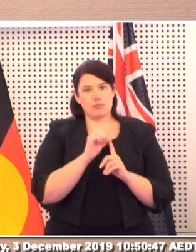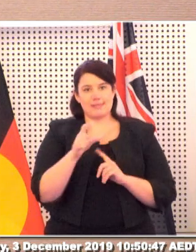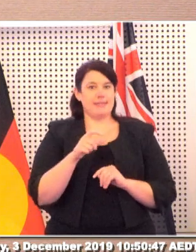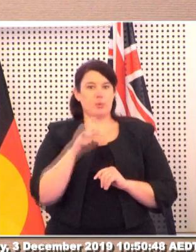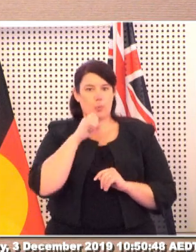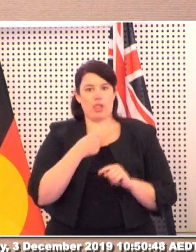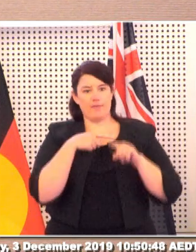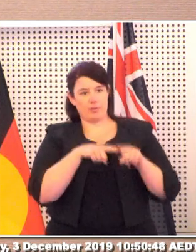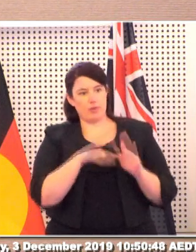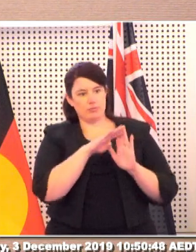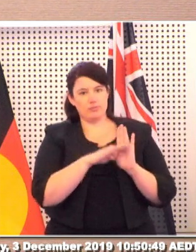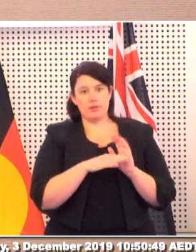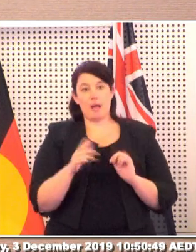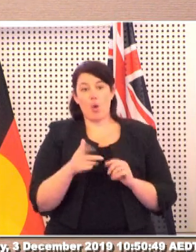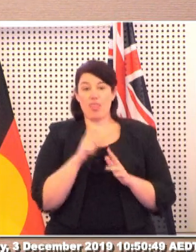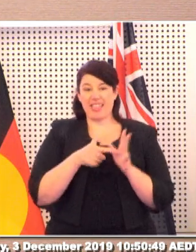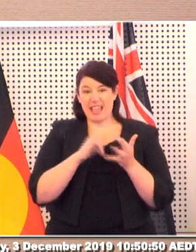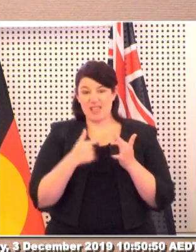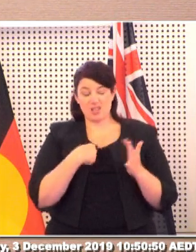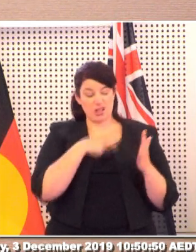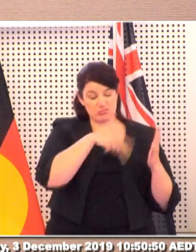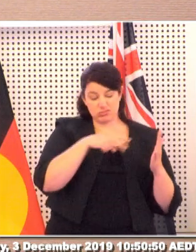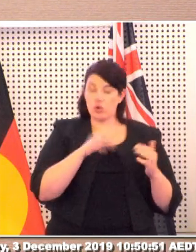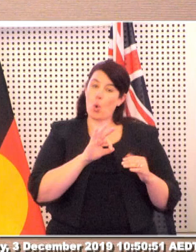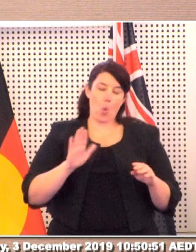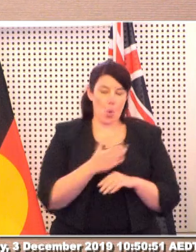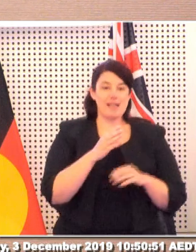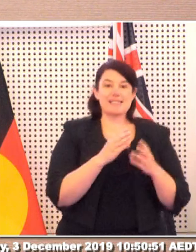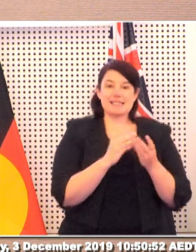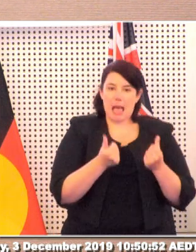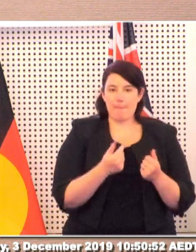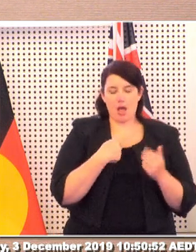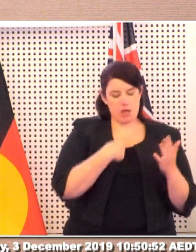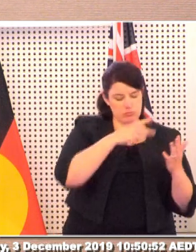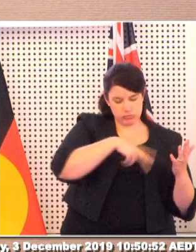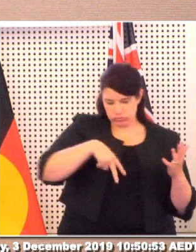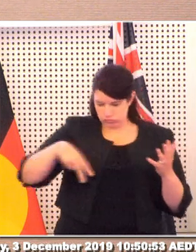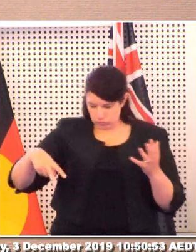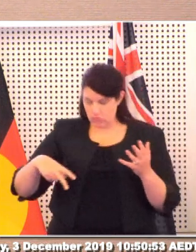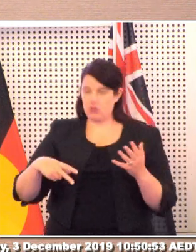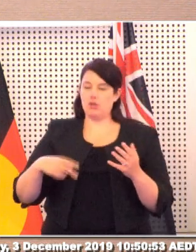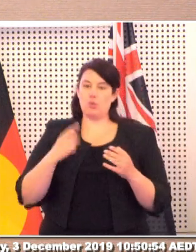the cases that I have reviewed – sorry, not all of the cases. The majority of the cases that I have reviewed,